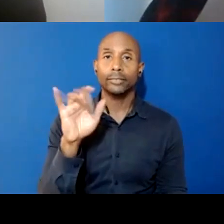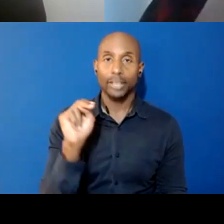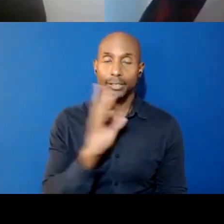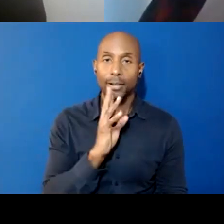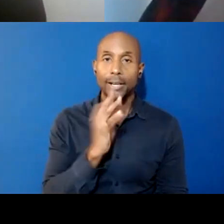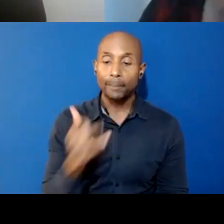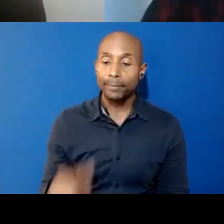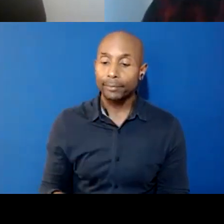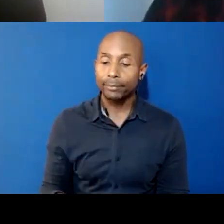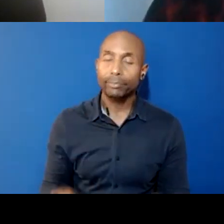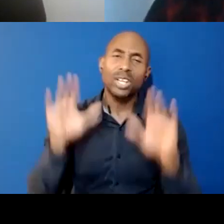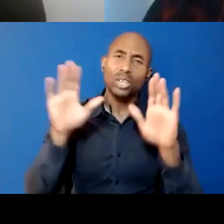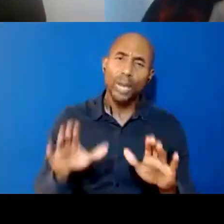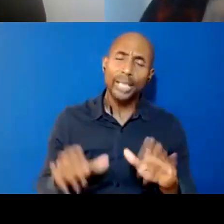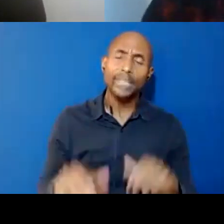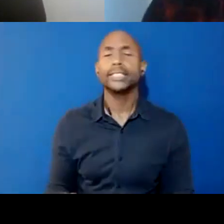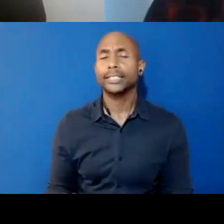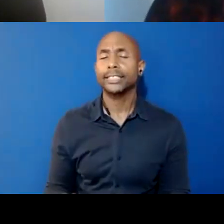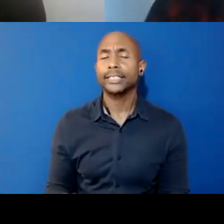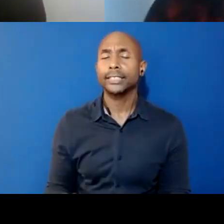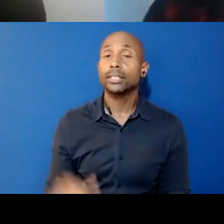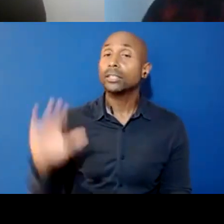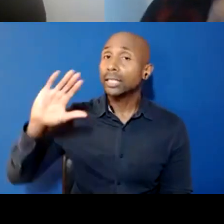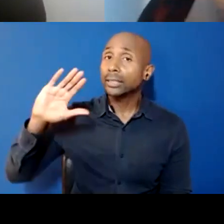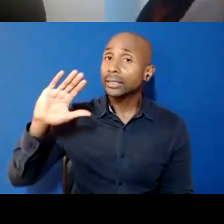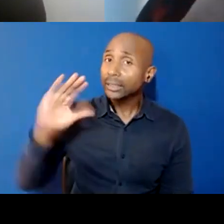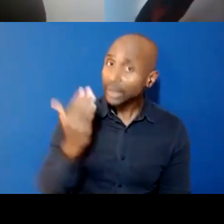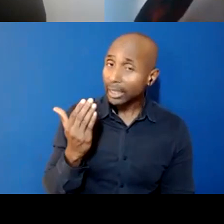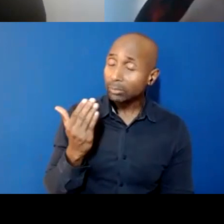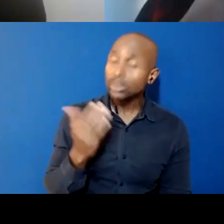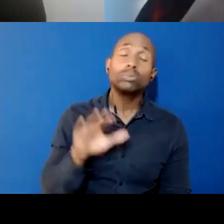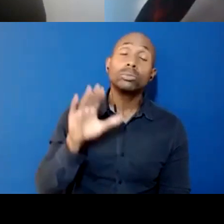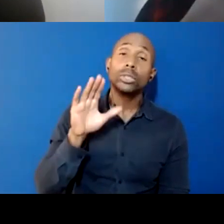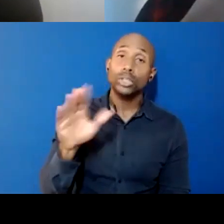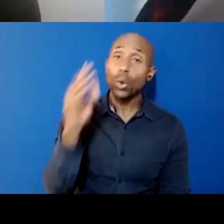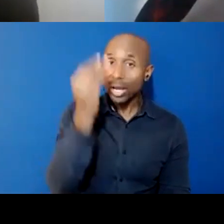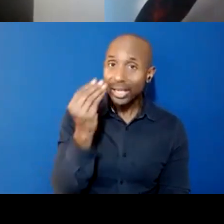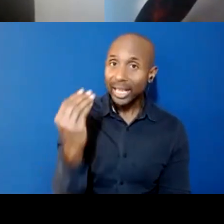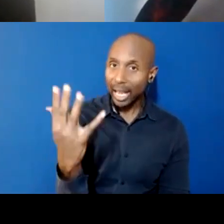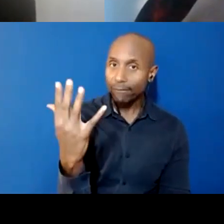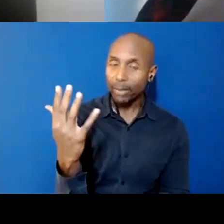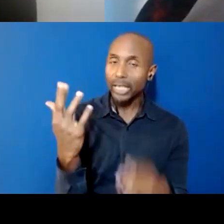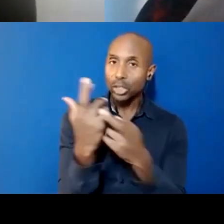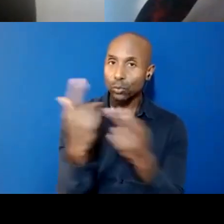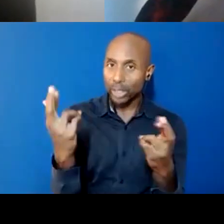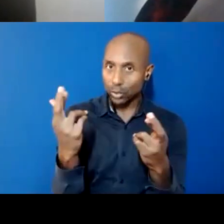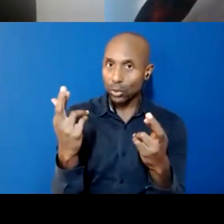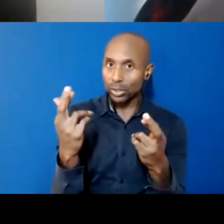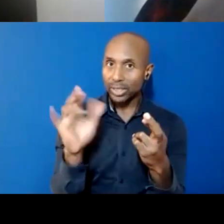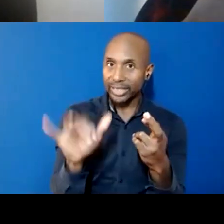Teneisha, it sounds to me like what your information that you were looking for was in general and